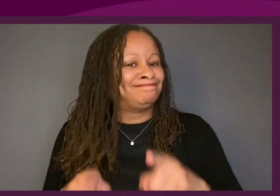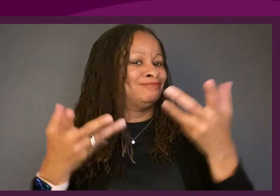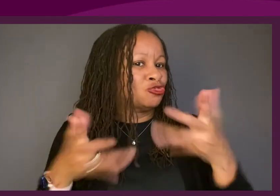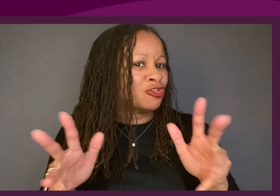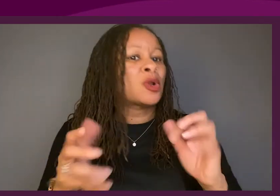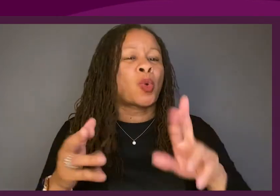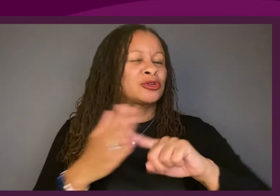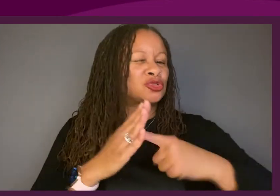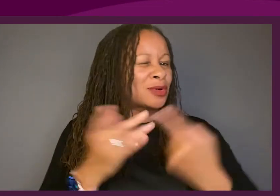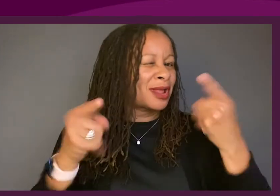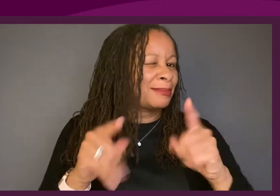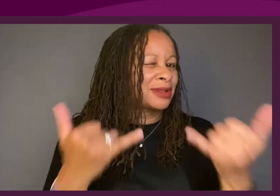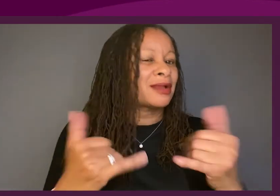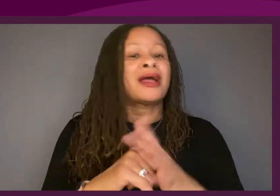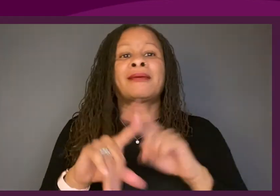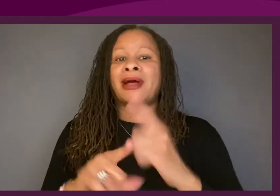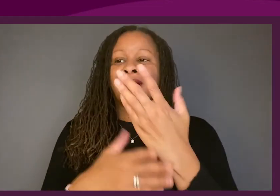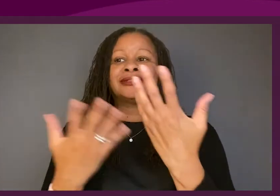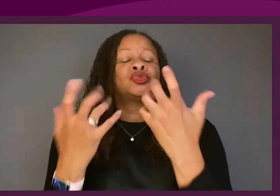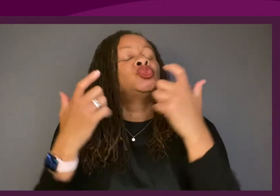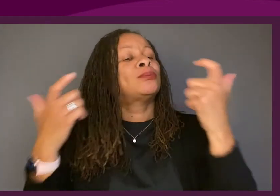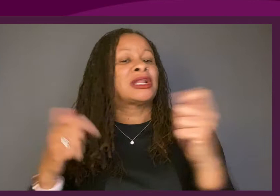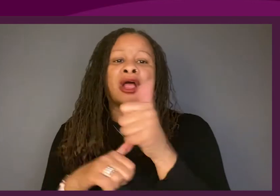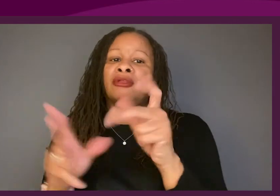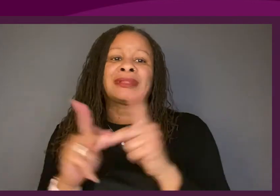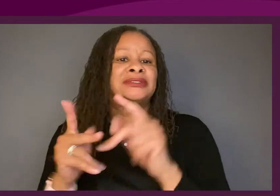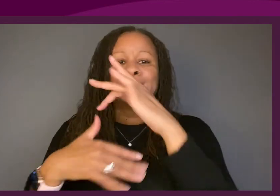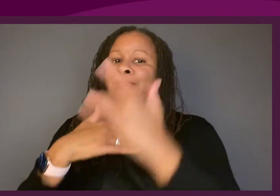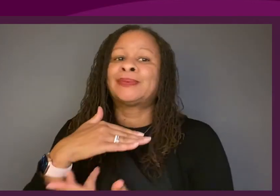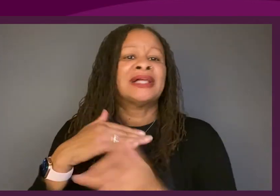I mean, it sounds so simple; inclusion, communication, preparation.